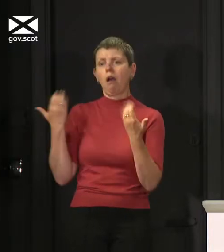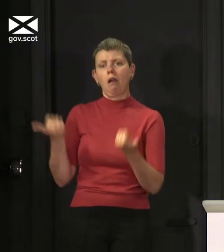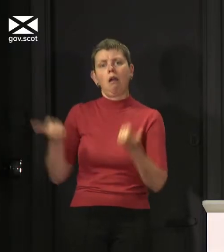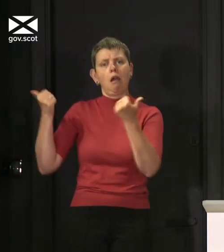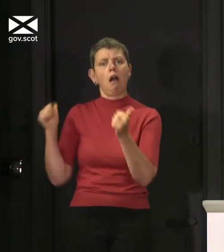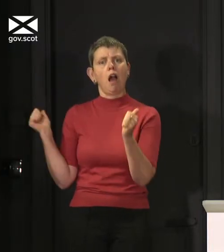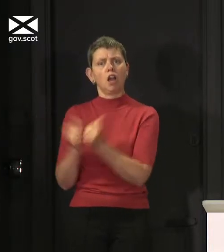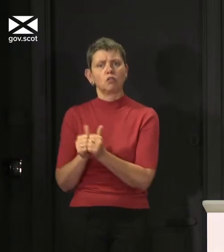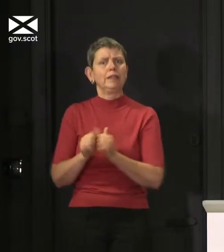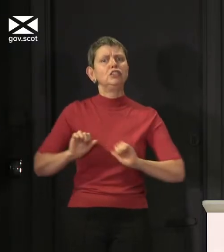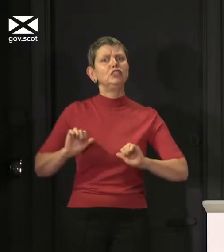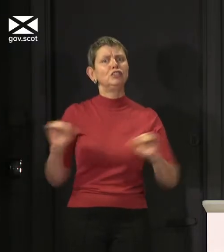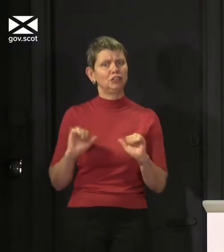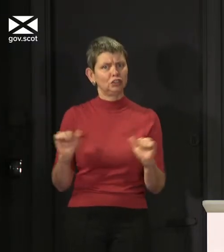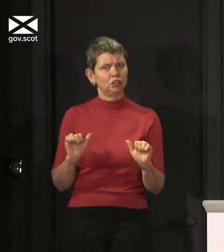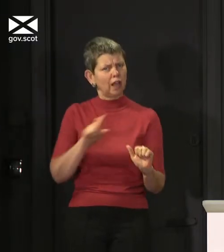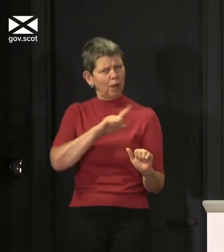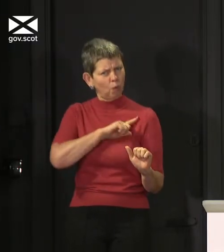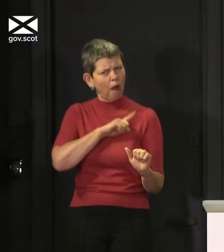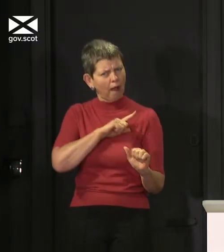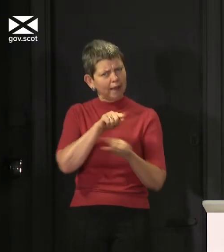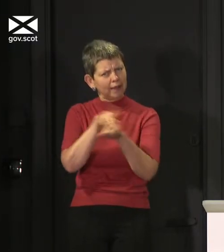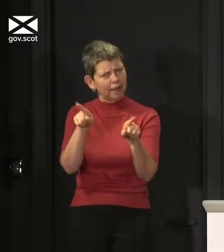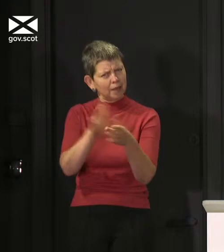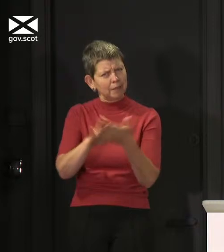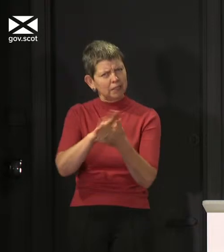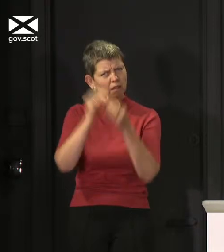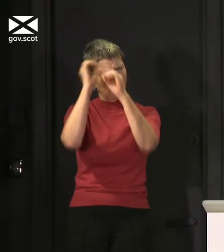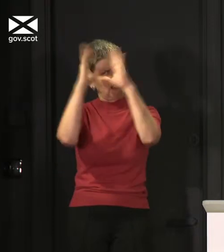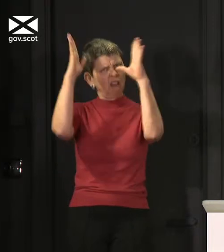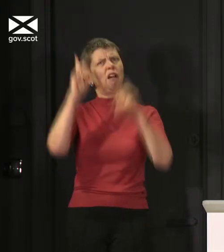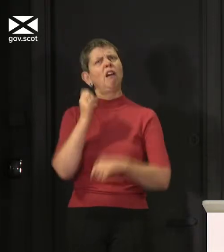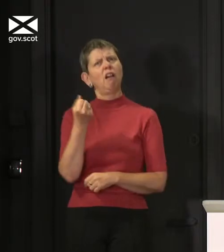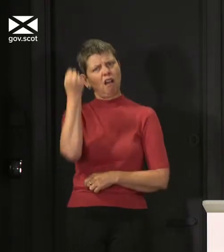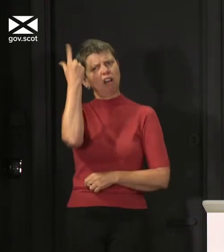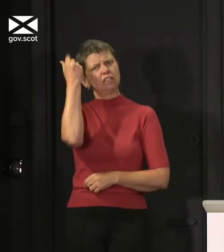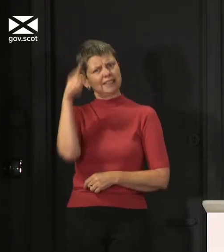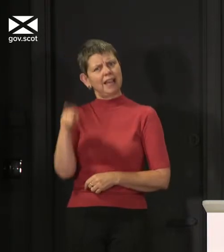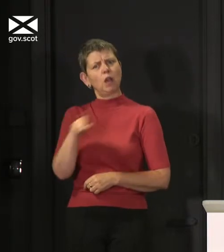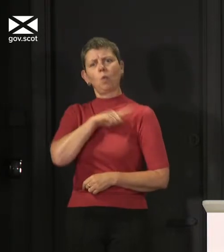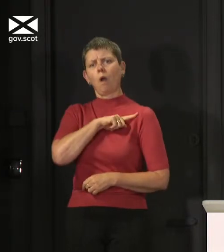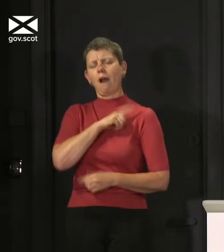has proposed and the reasons why it's so important that we take these decisions, carefully.